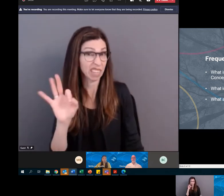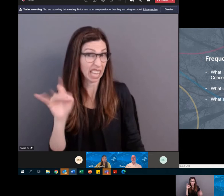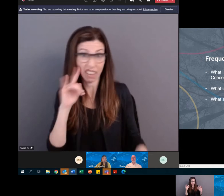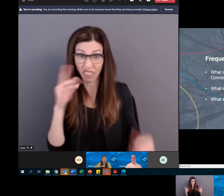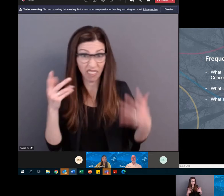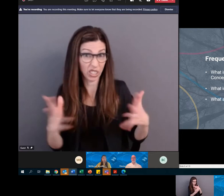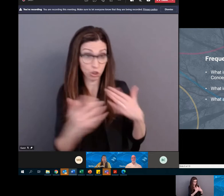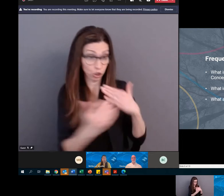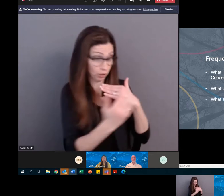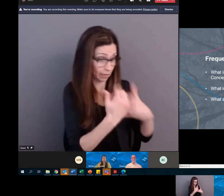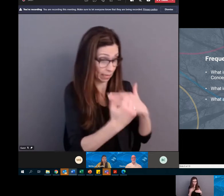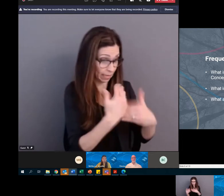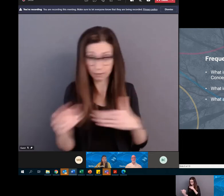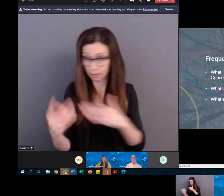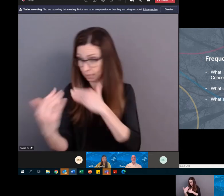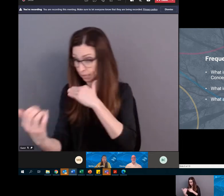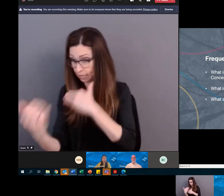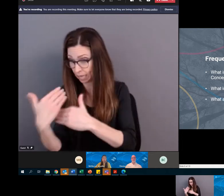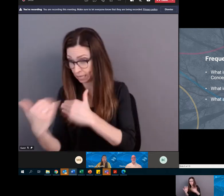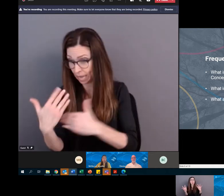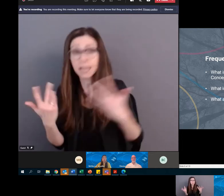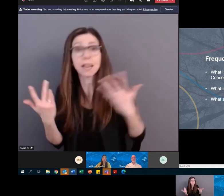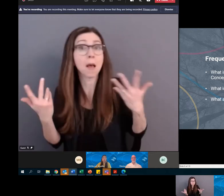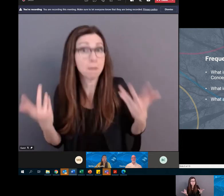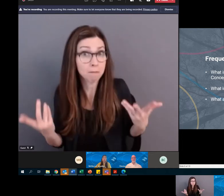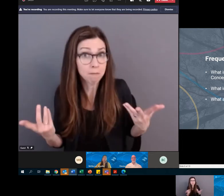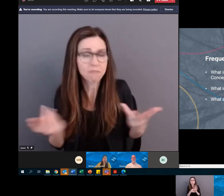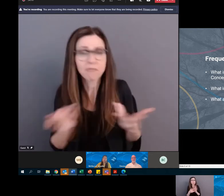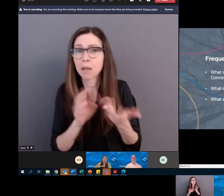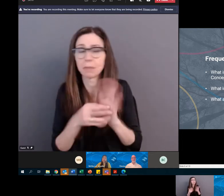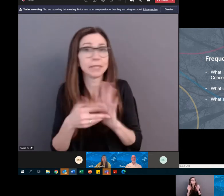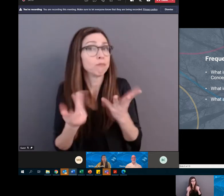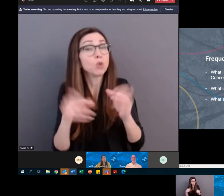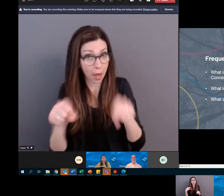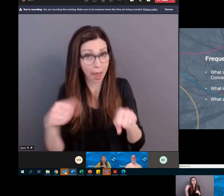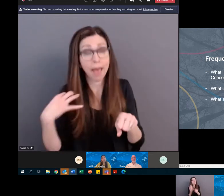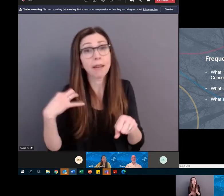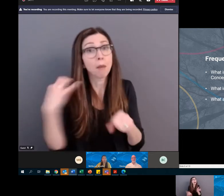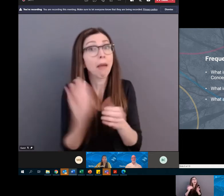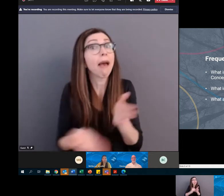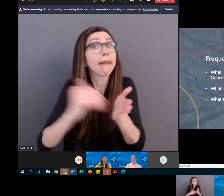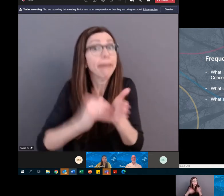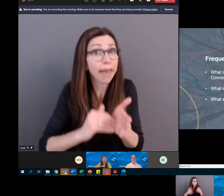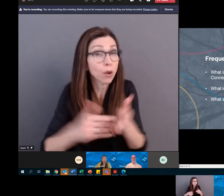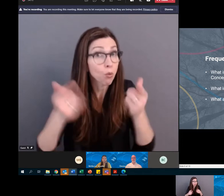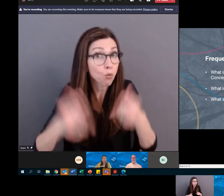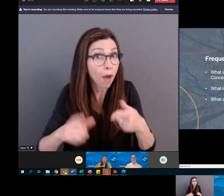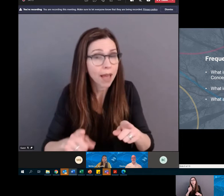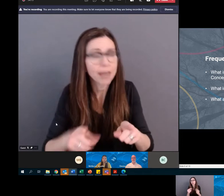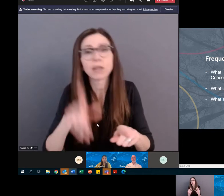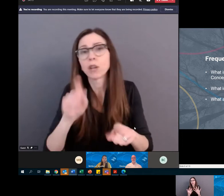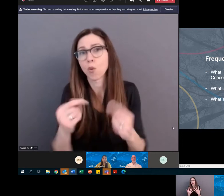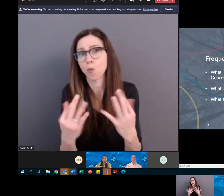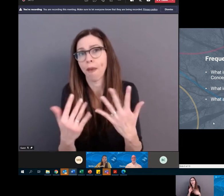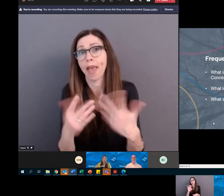buffer year or in a component, you can reapply again as of March 1st of the following year.